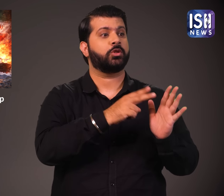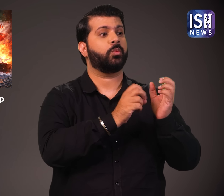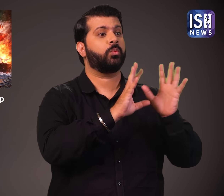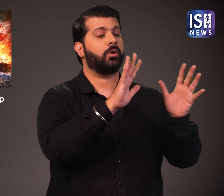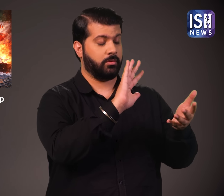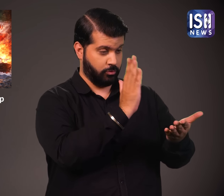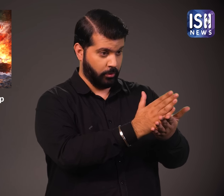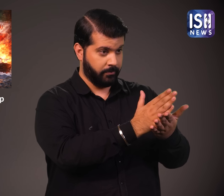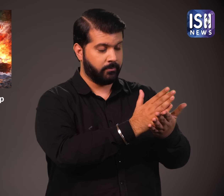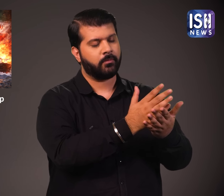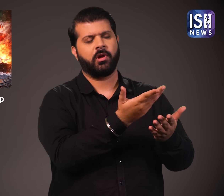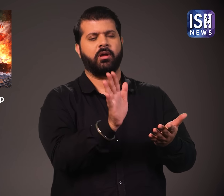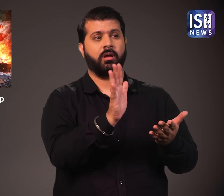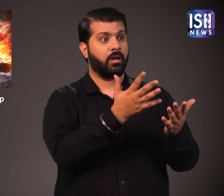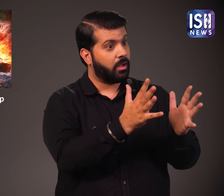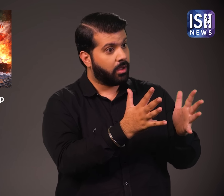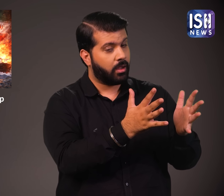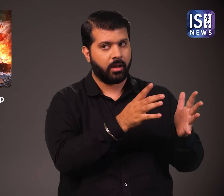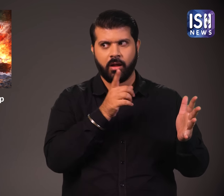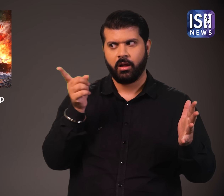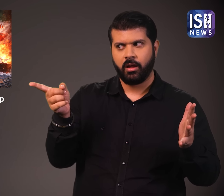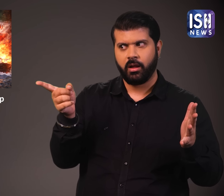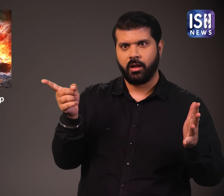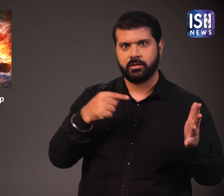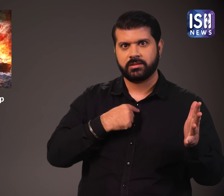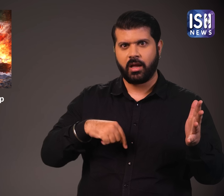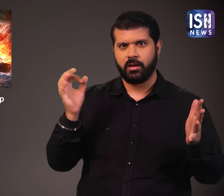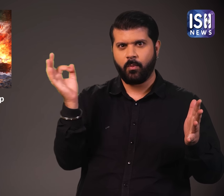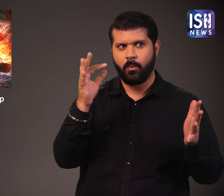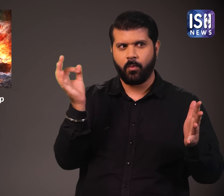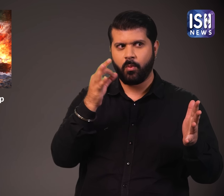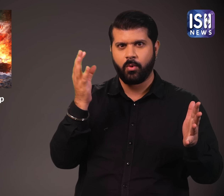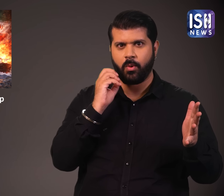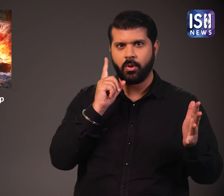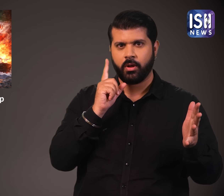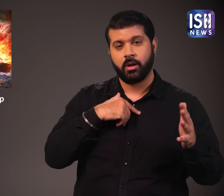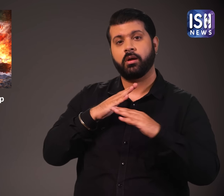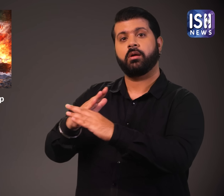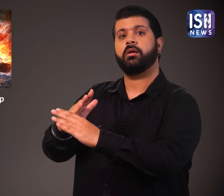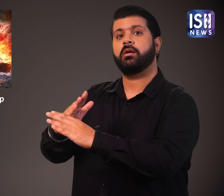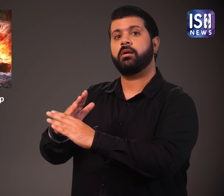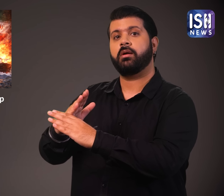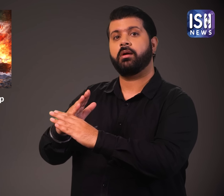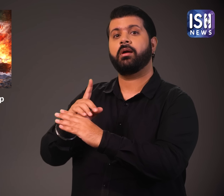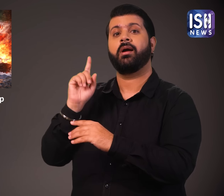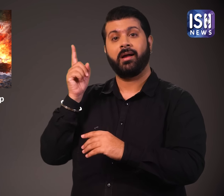China continues to buy oil from Iran, even as Iran refuses to stop developing nuclear weapons. The U.S. wants to stop this flow.